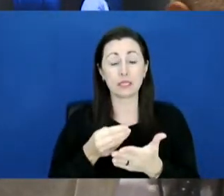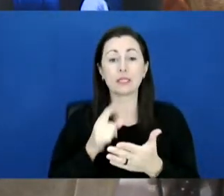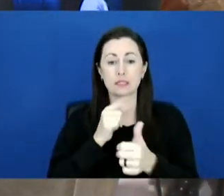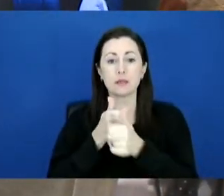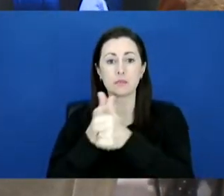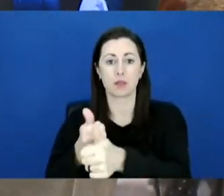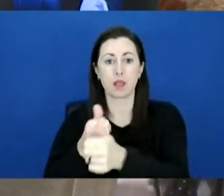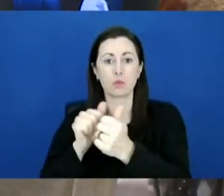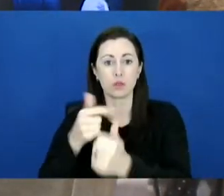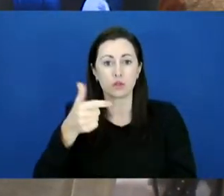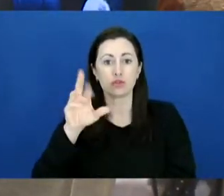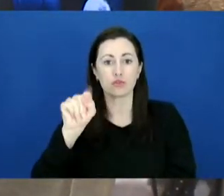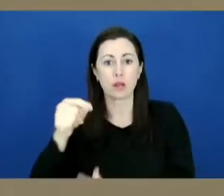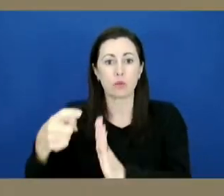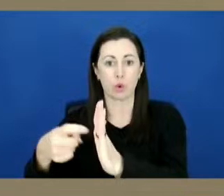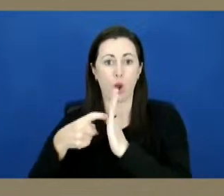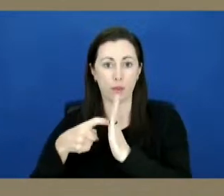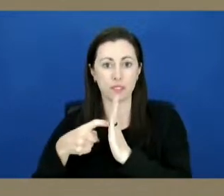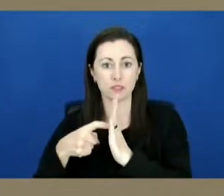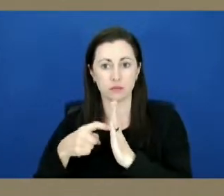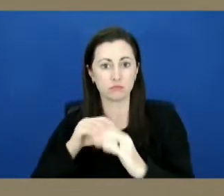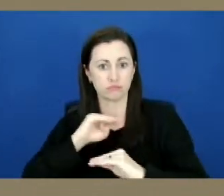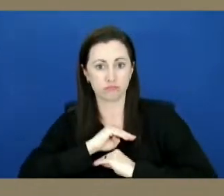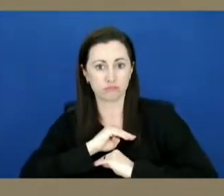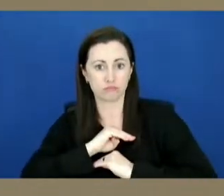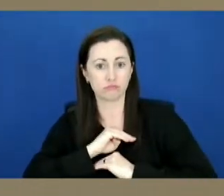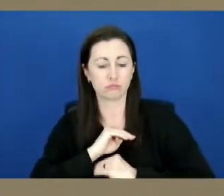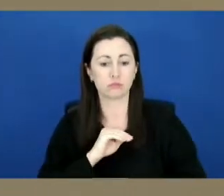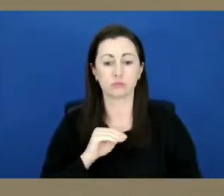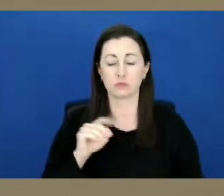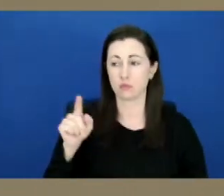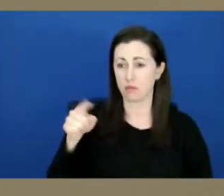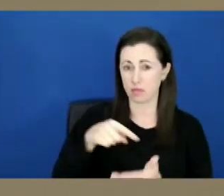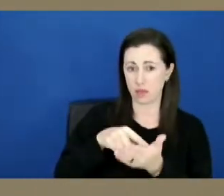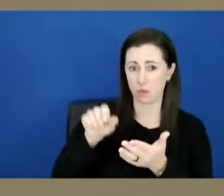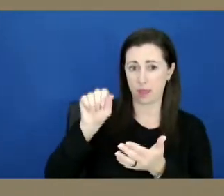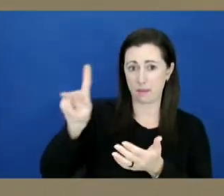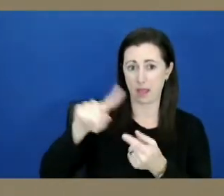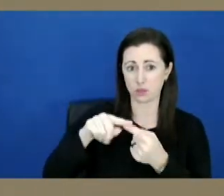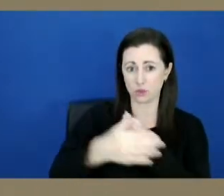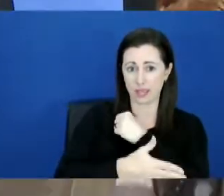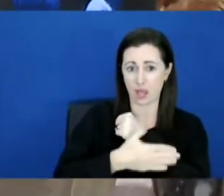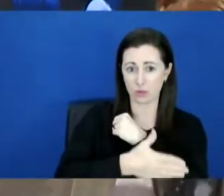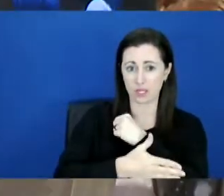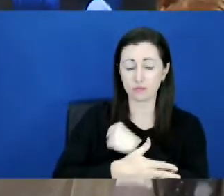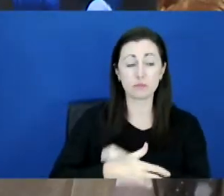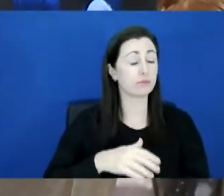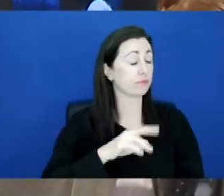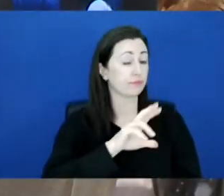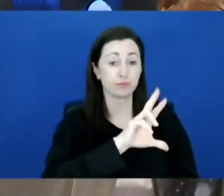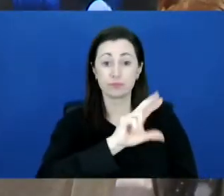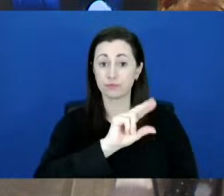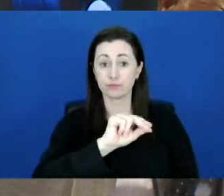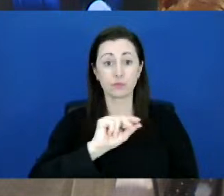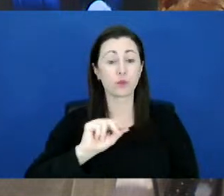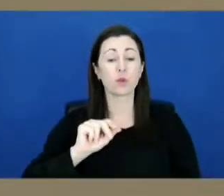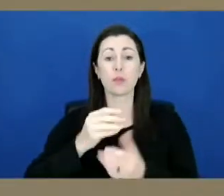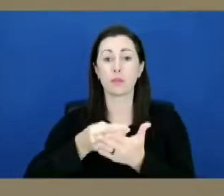HERE, THE WAY THEY WANT TO USE THE DOLLARS IS COMPLIANT WITH THE GRANT REQUIREMENTS.